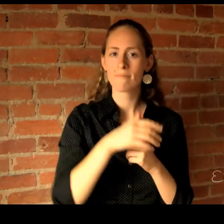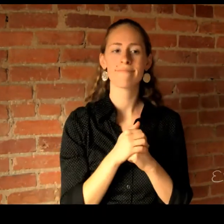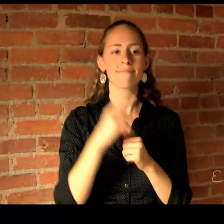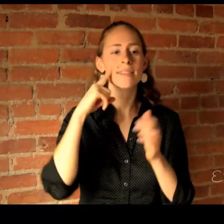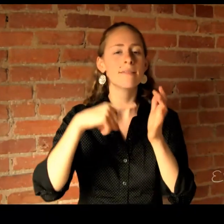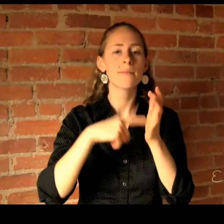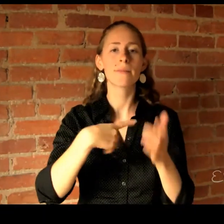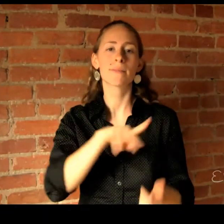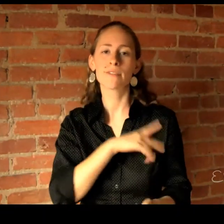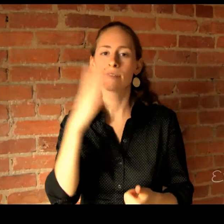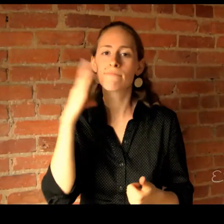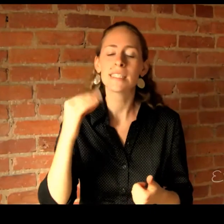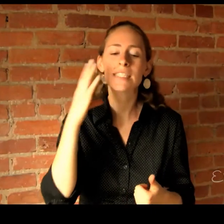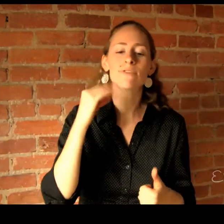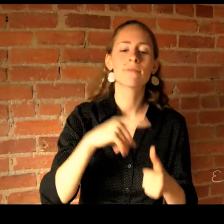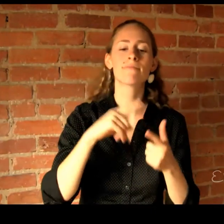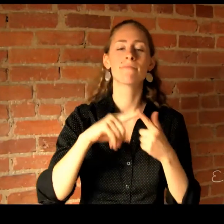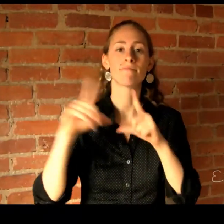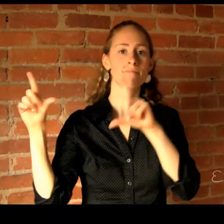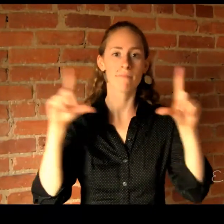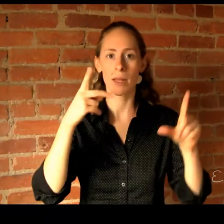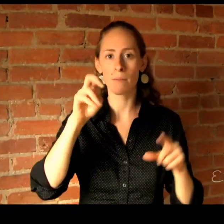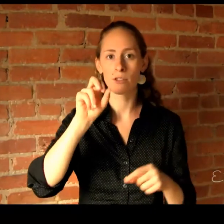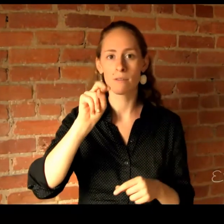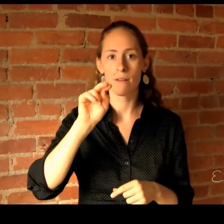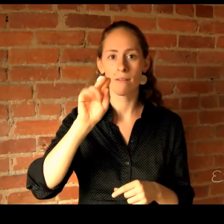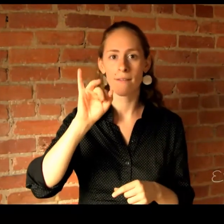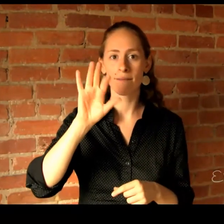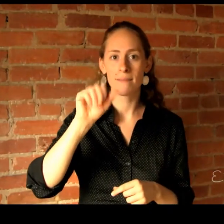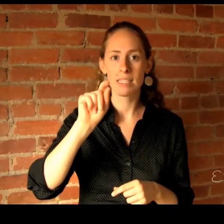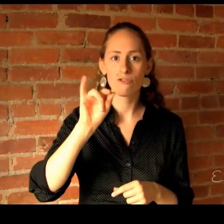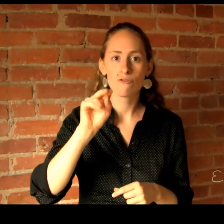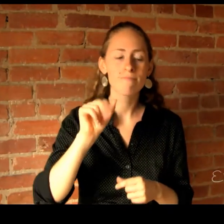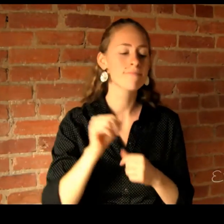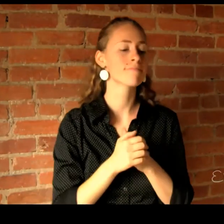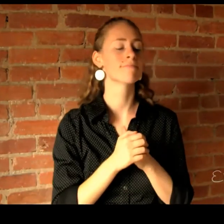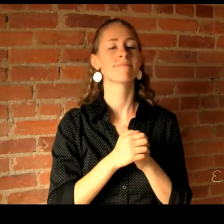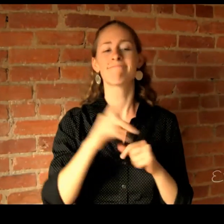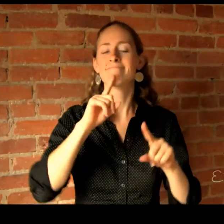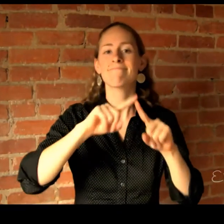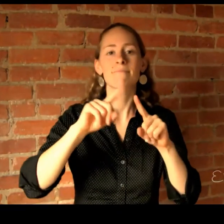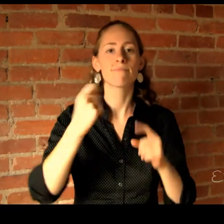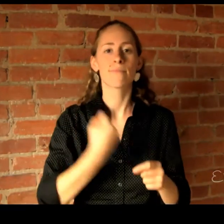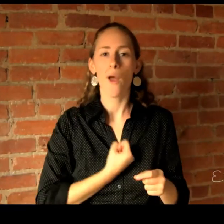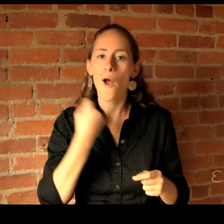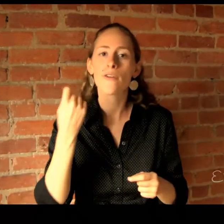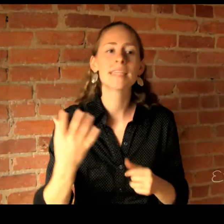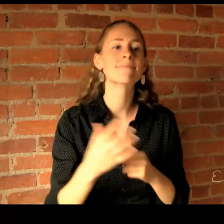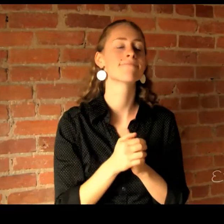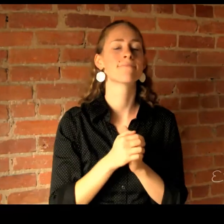with ASL literature. For example, personal experiences, personification, poetry, classifier